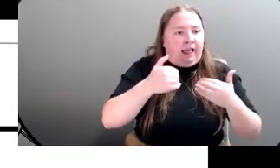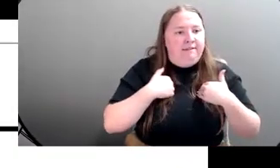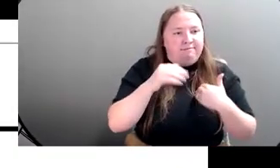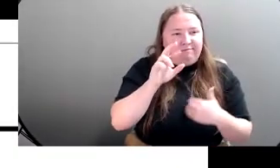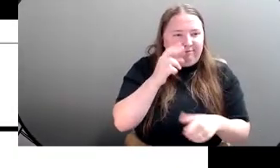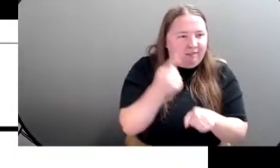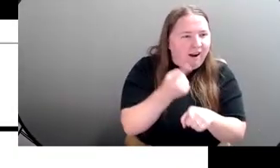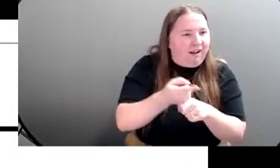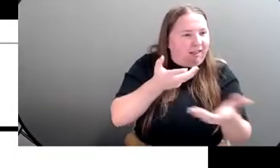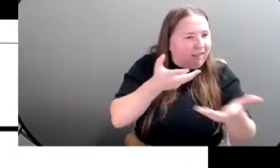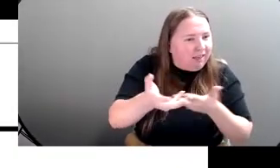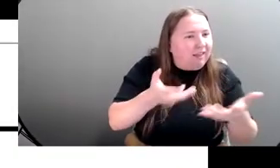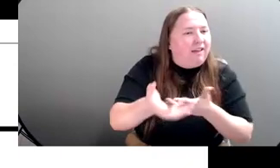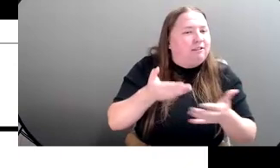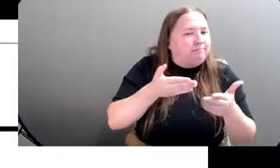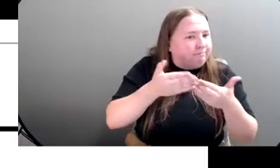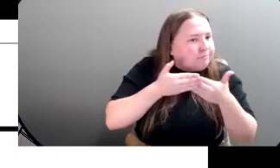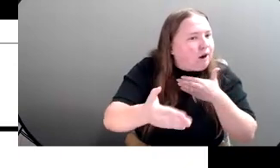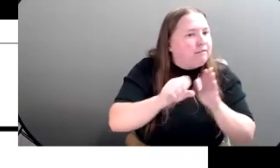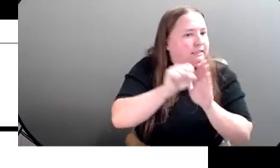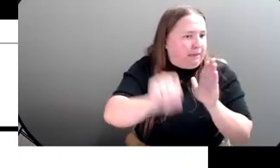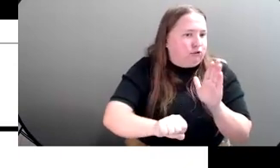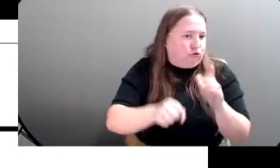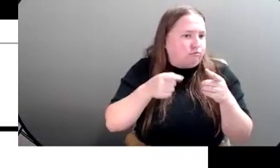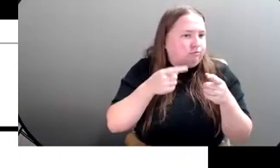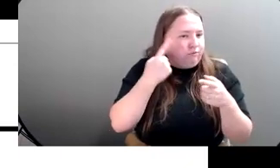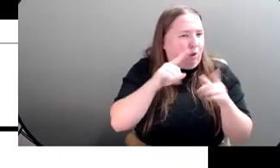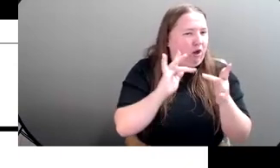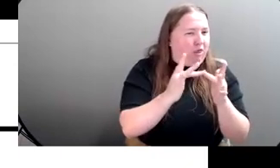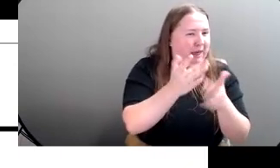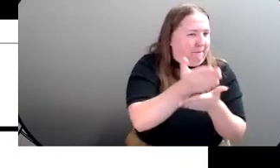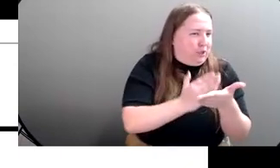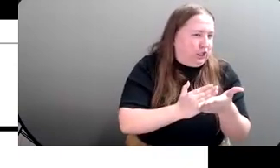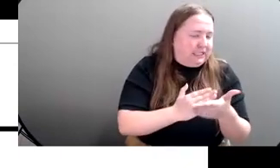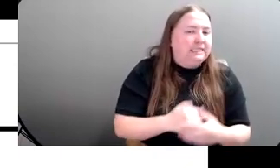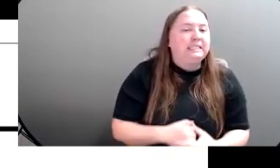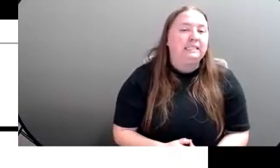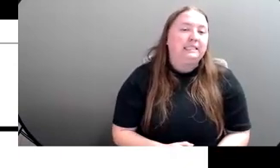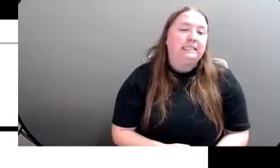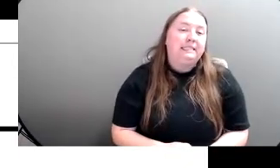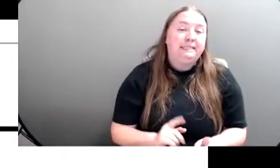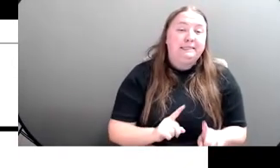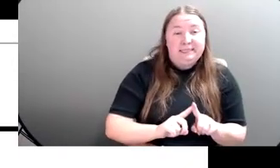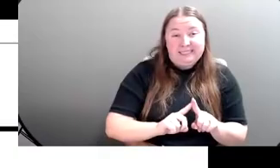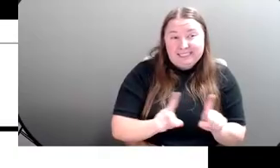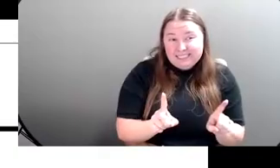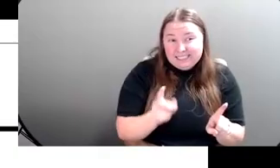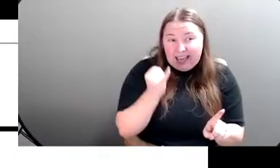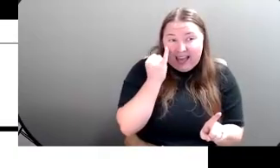RSI throughout the course during the online portion. But if that's not the case, if you're meeting them